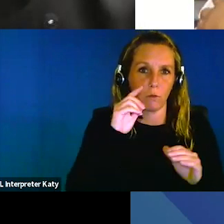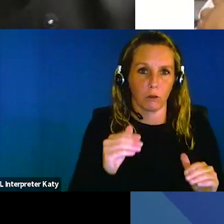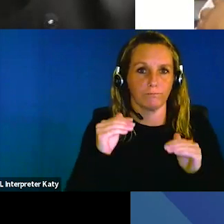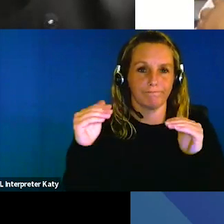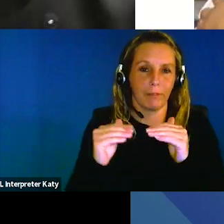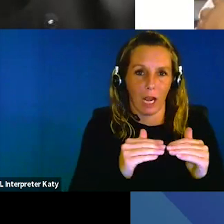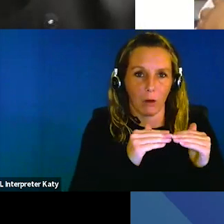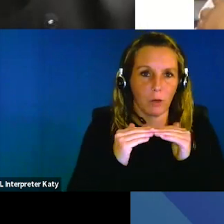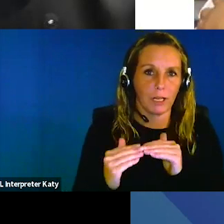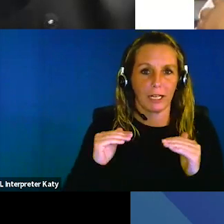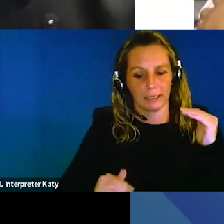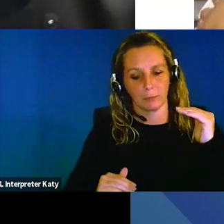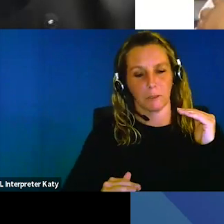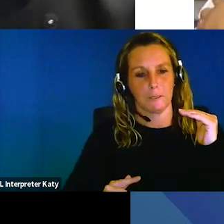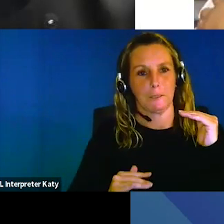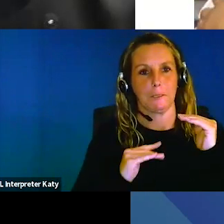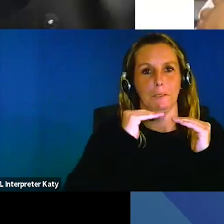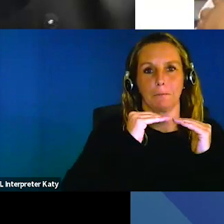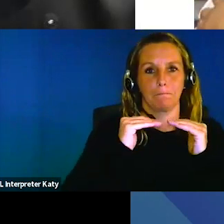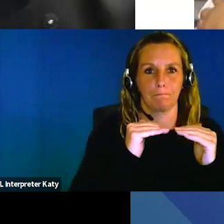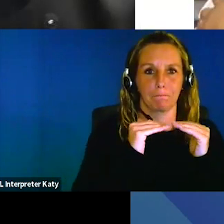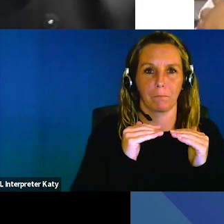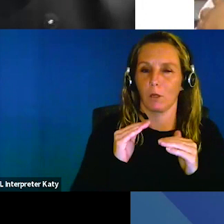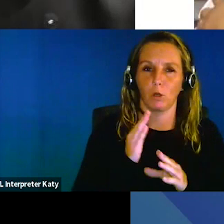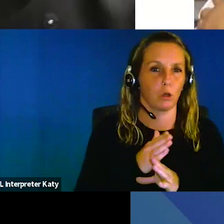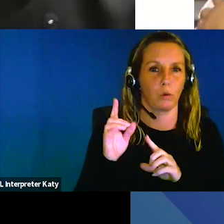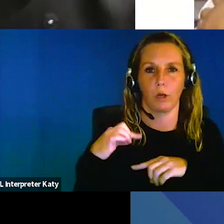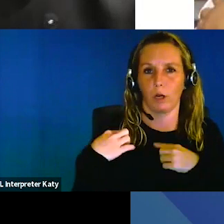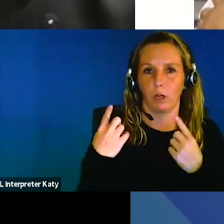throughout her career, and she provides national leadership on mental health and substance use,